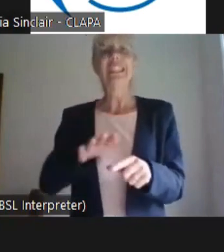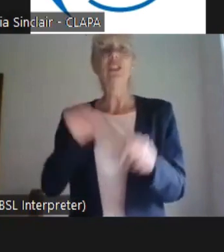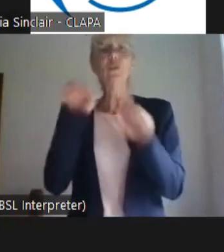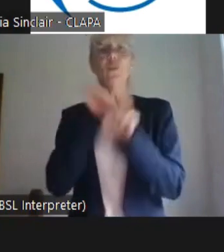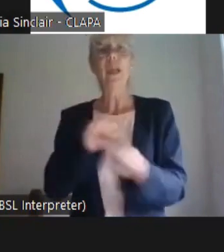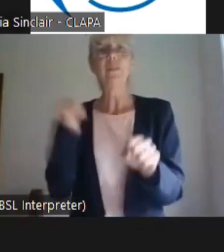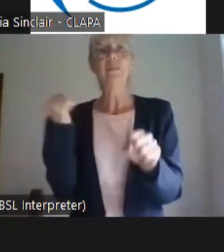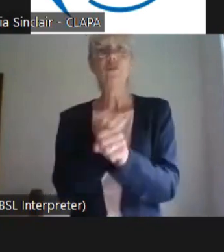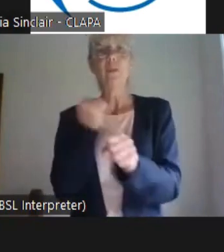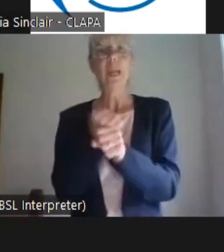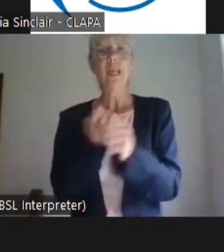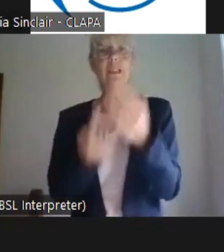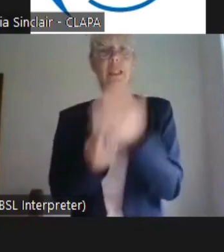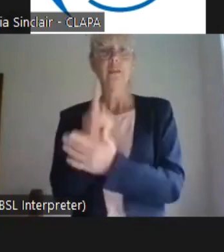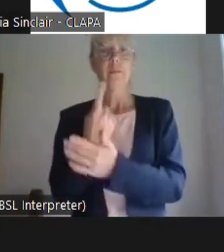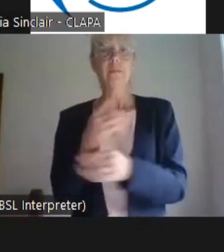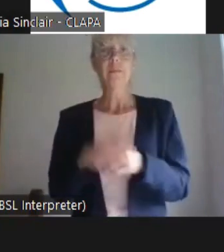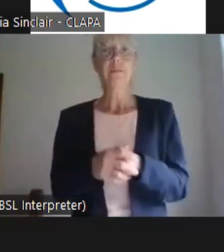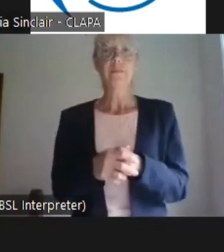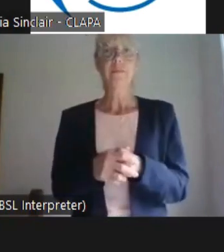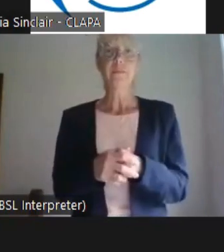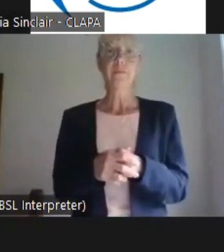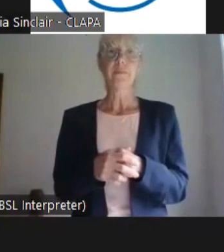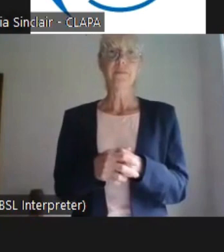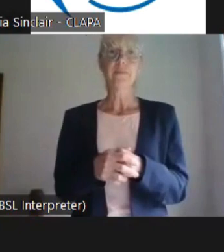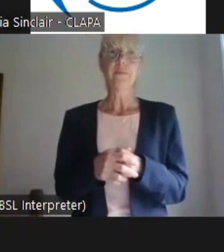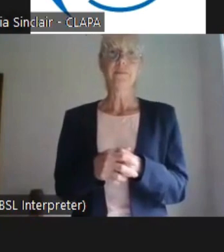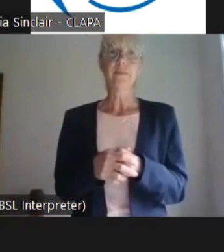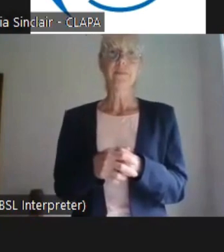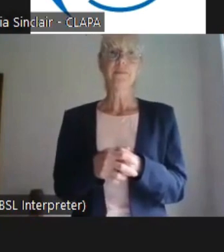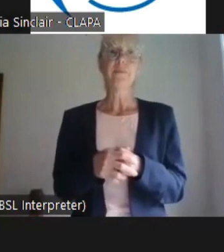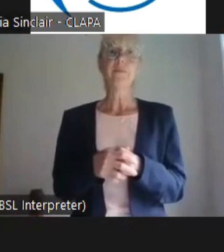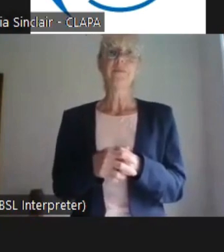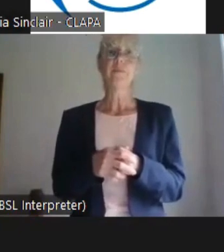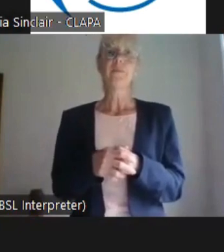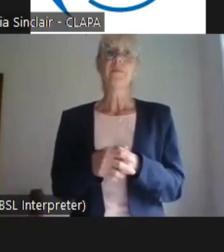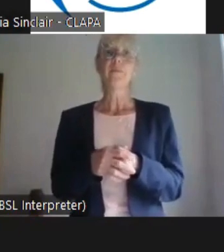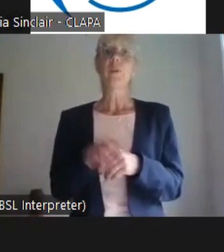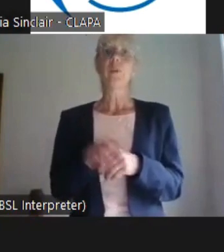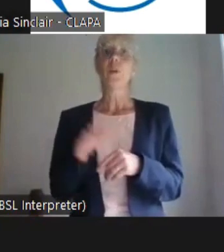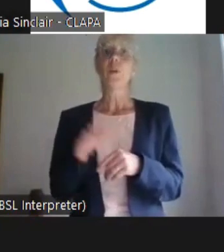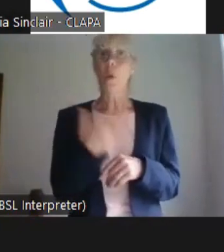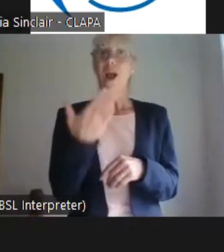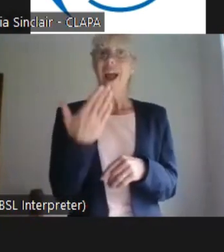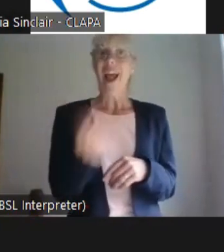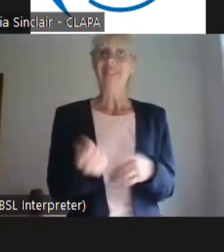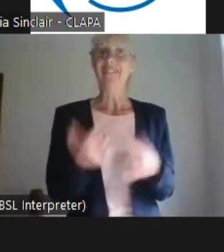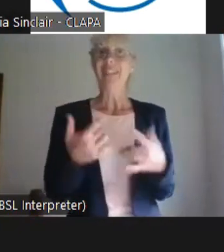I think you do find that quite often that everyone has their own personal view as well so you'll get